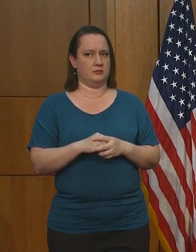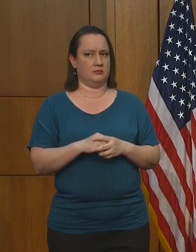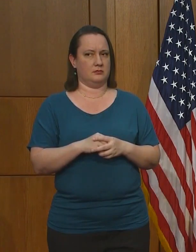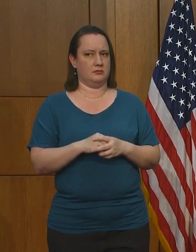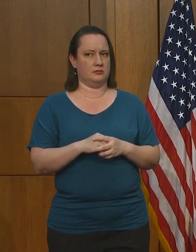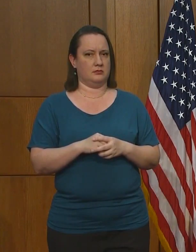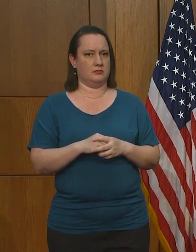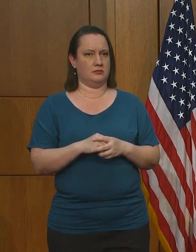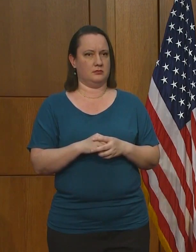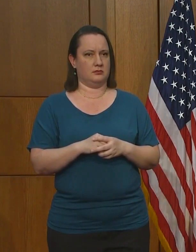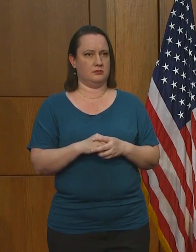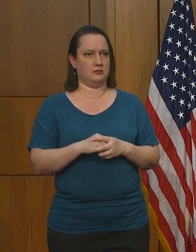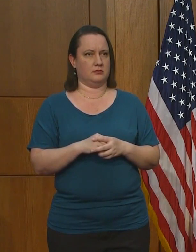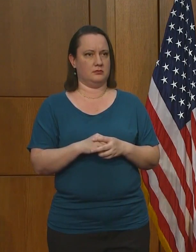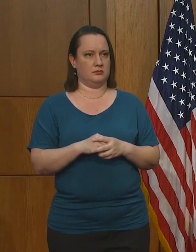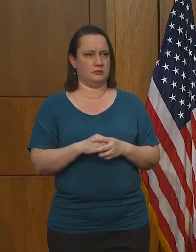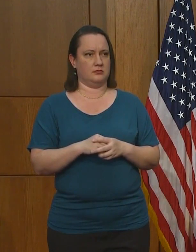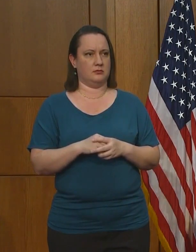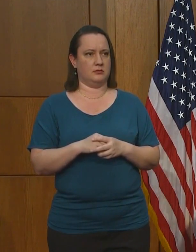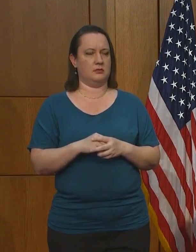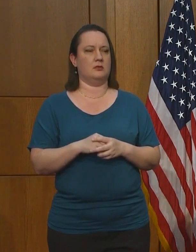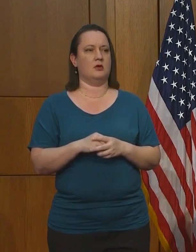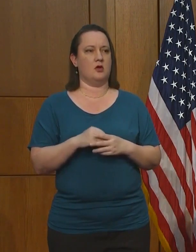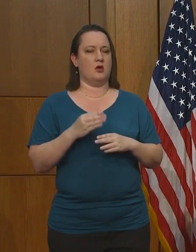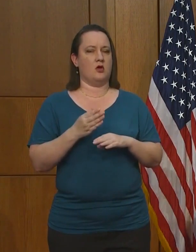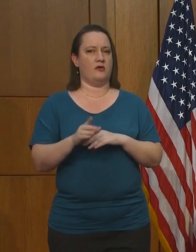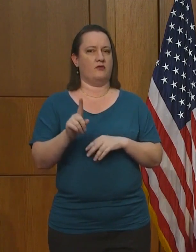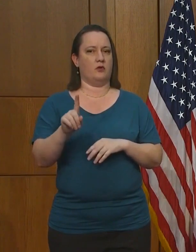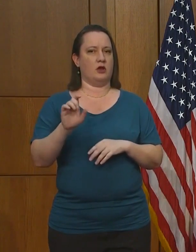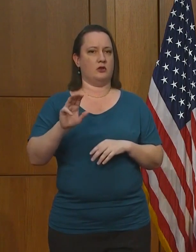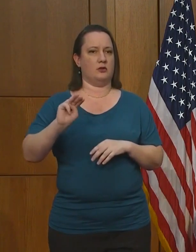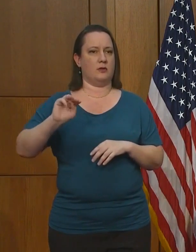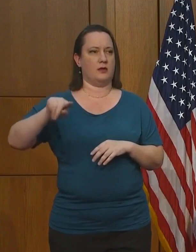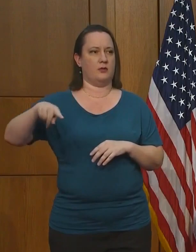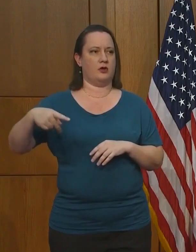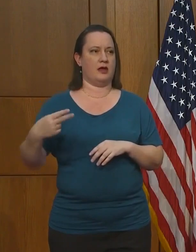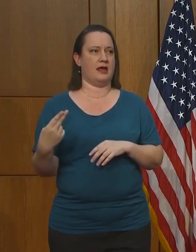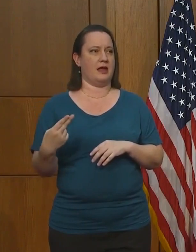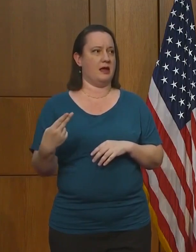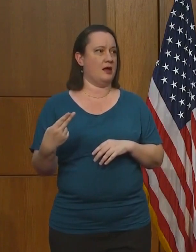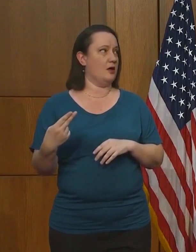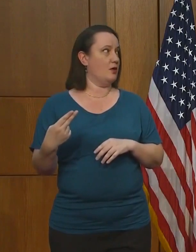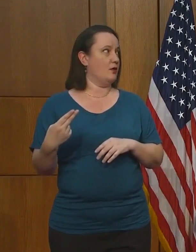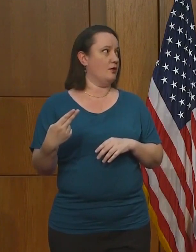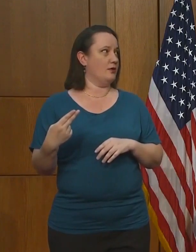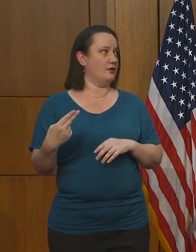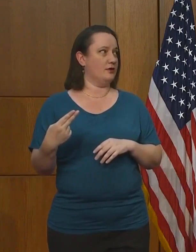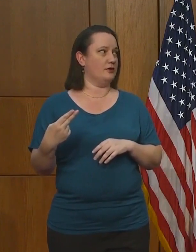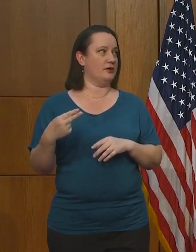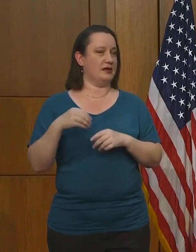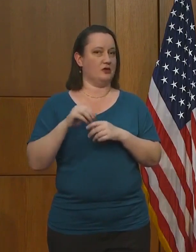ARE DRIVING EXACTLY BE DURING